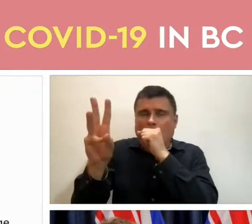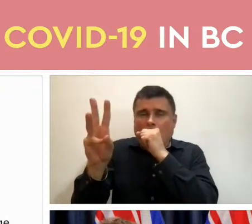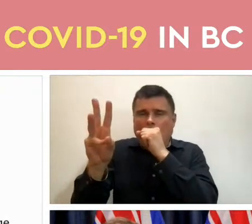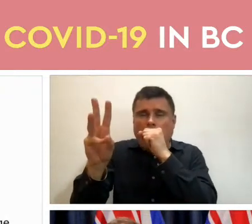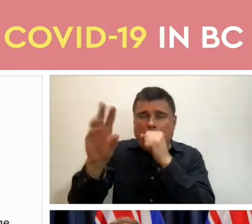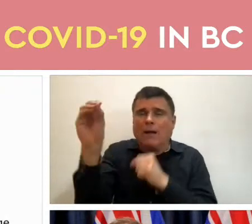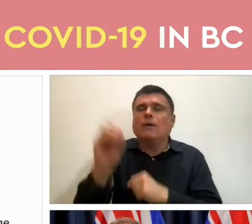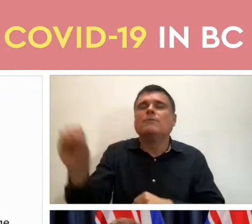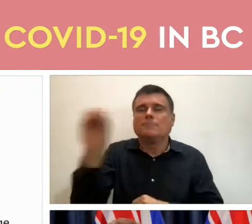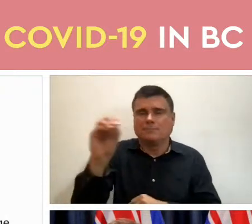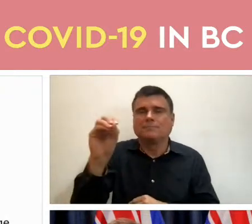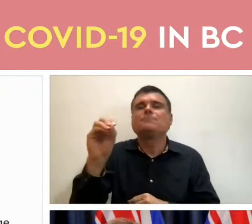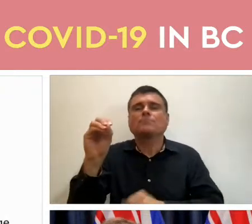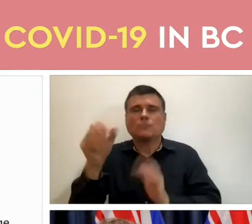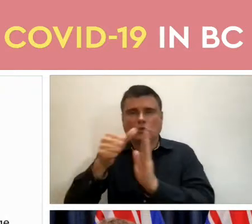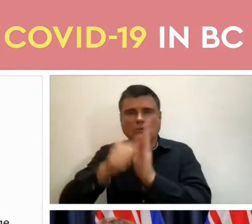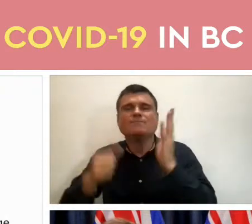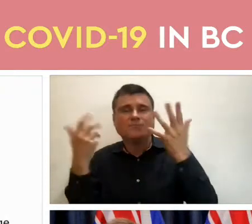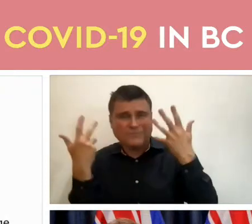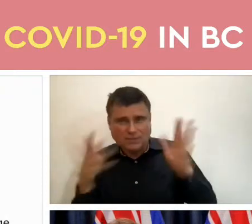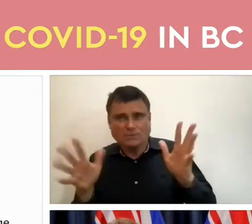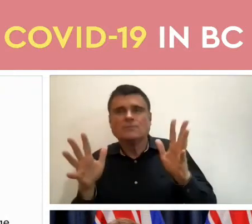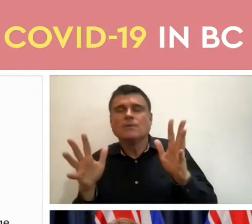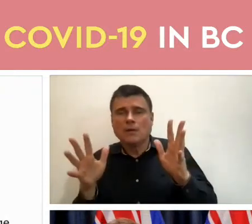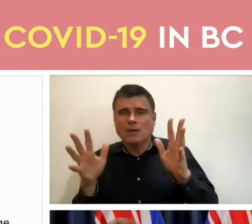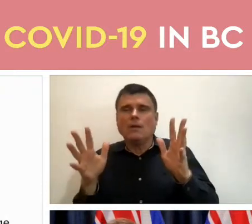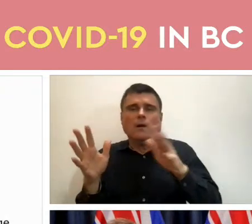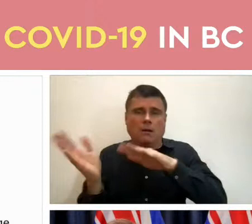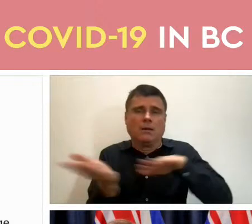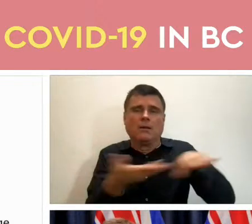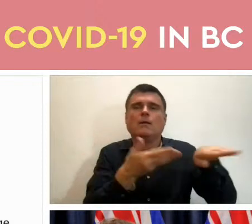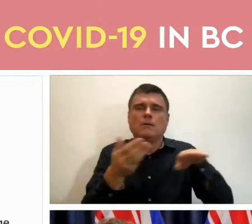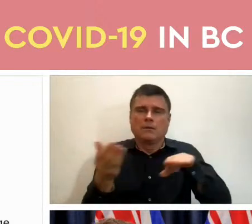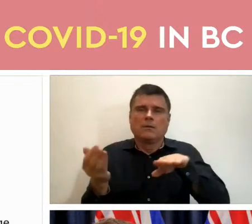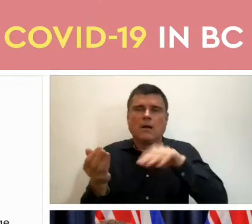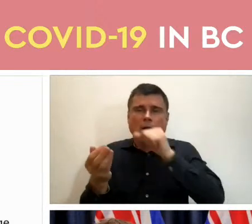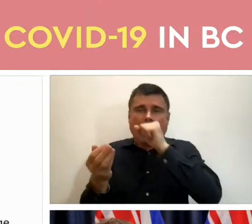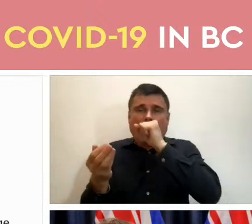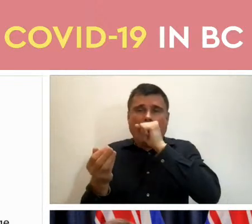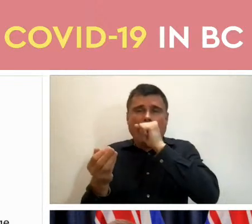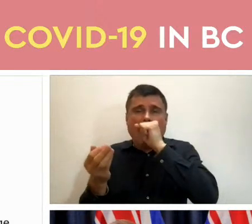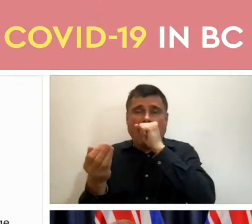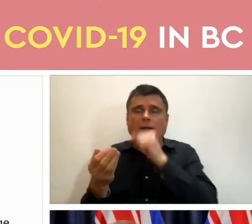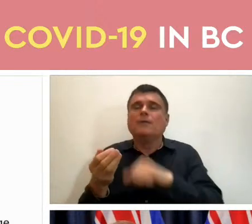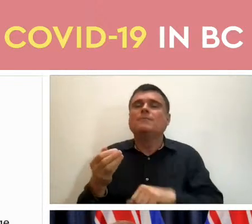surgeries were postponed from March to May in 2020.